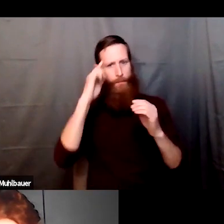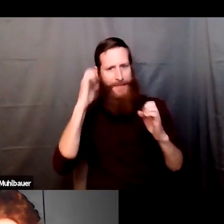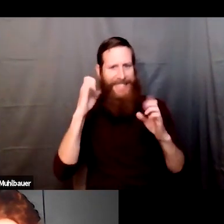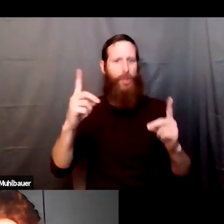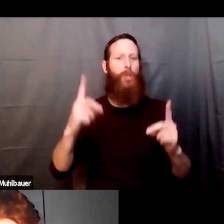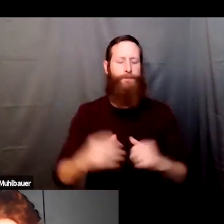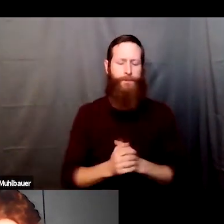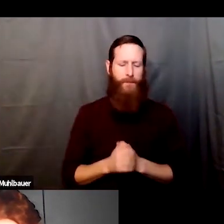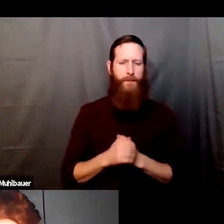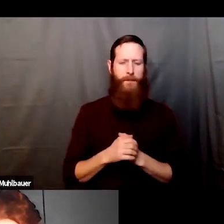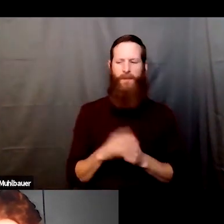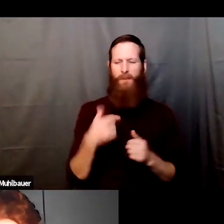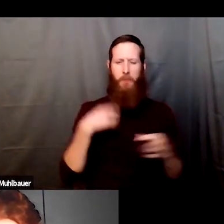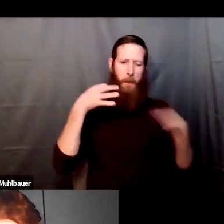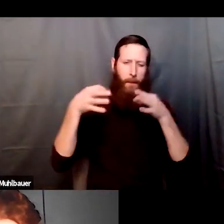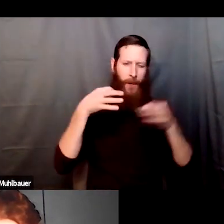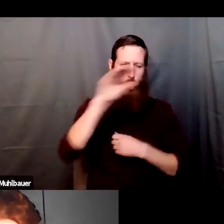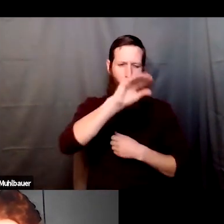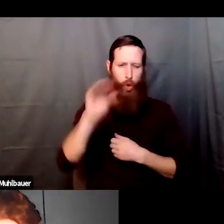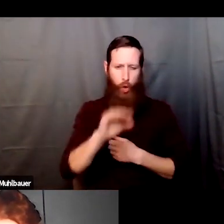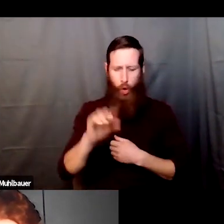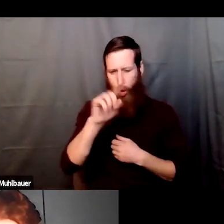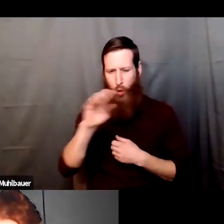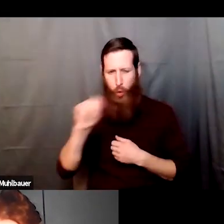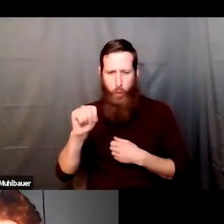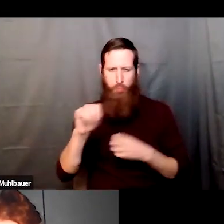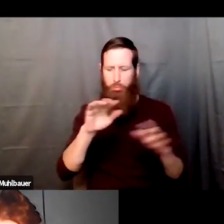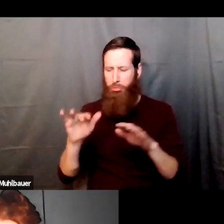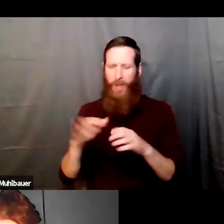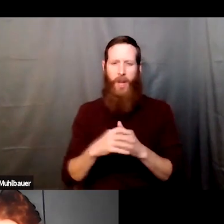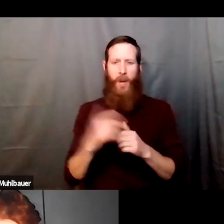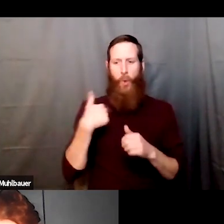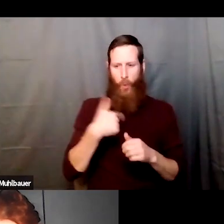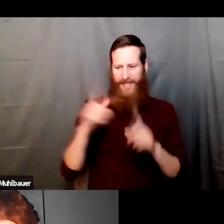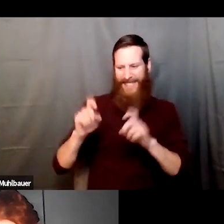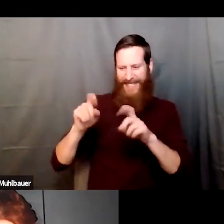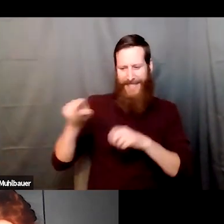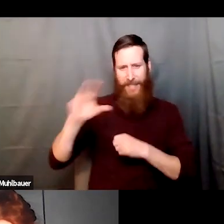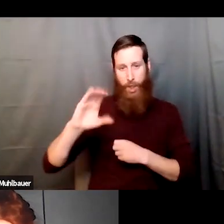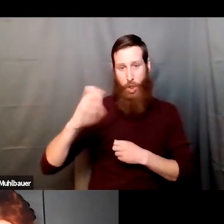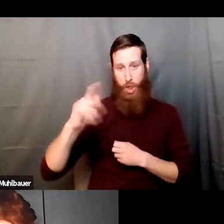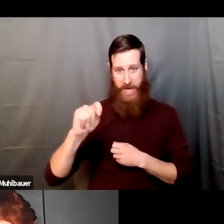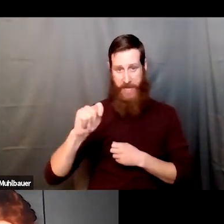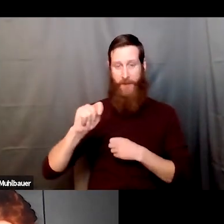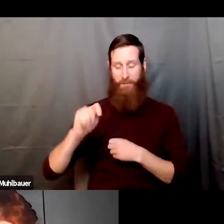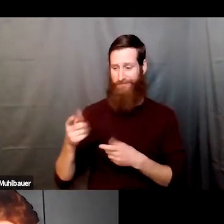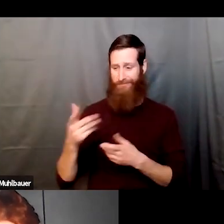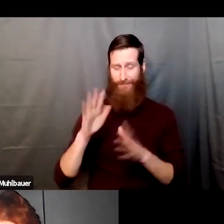A few Zoom logistics. We all just tried out the chat functionality. That's a great resource.